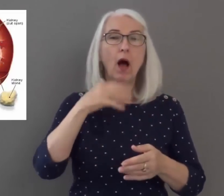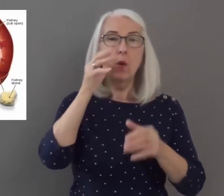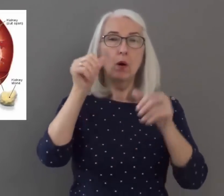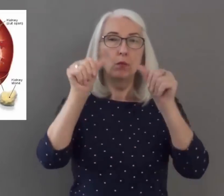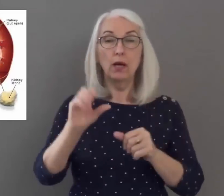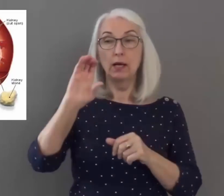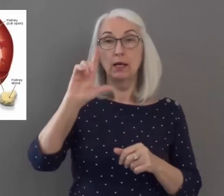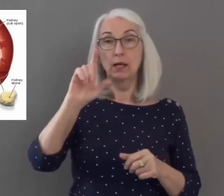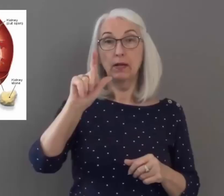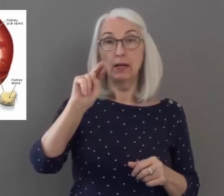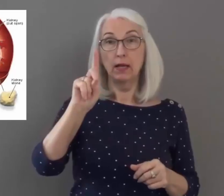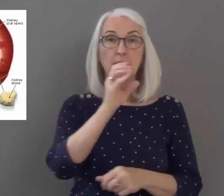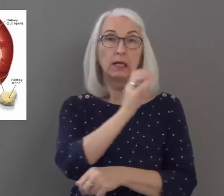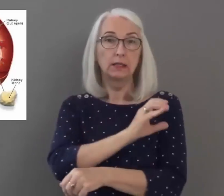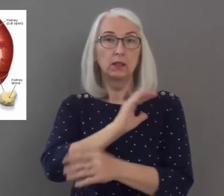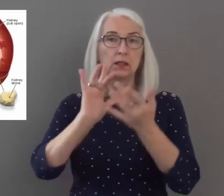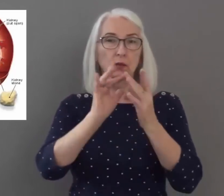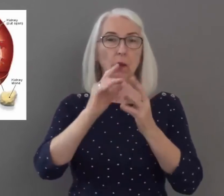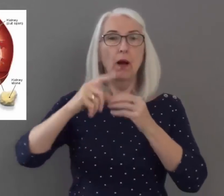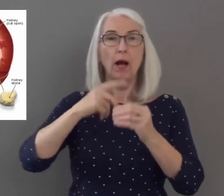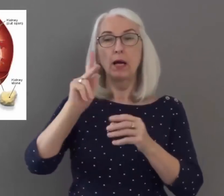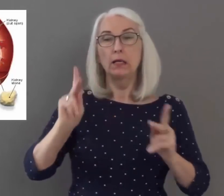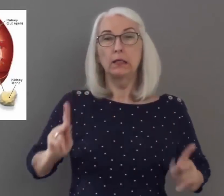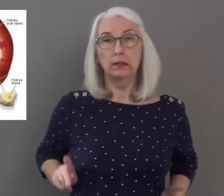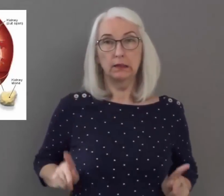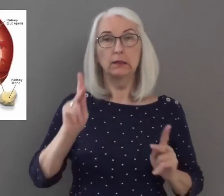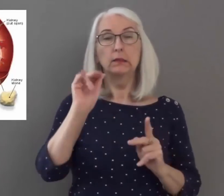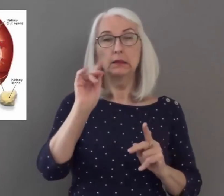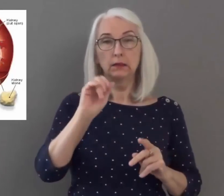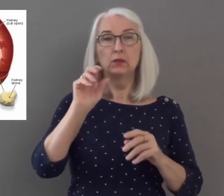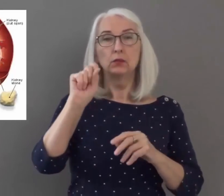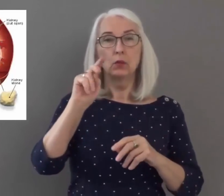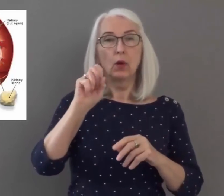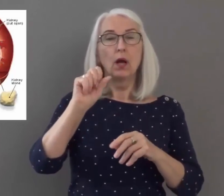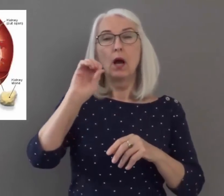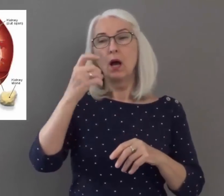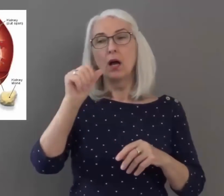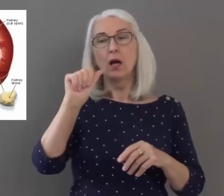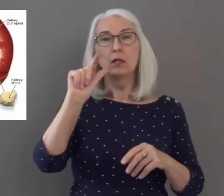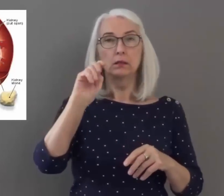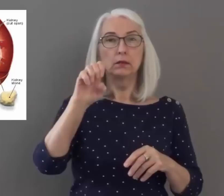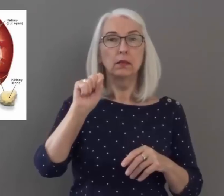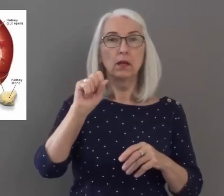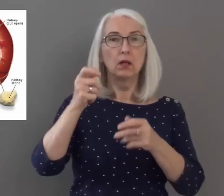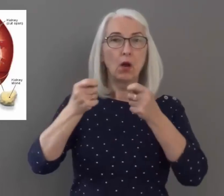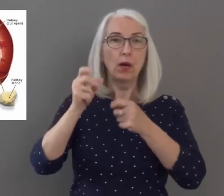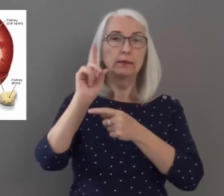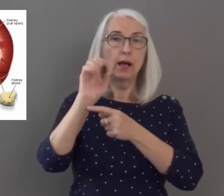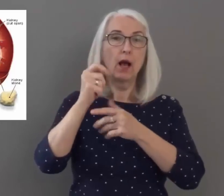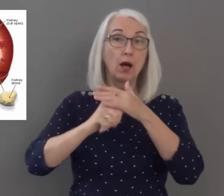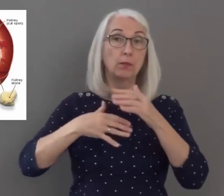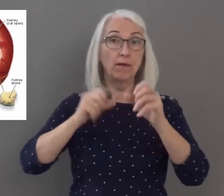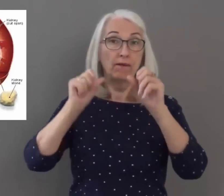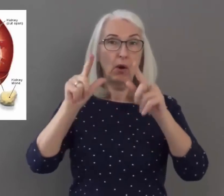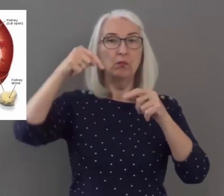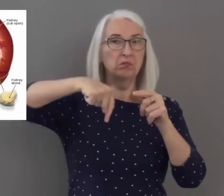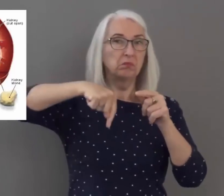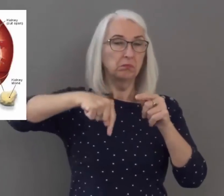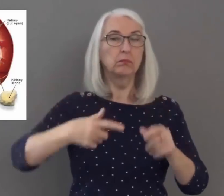I will post Cleveland Clinic website about kidney stones: oxalate control diet under my vlog.